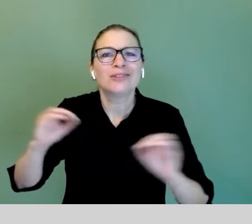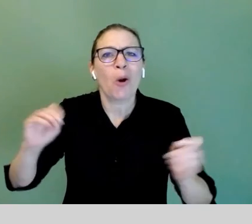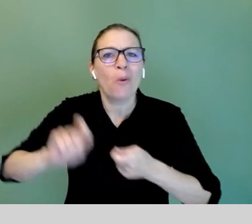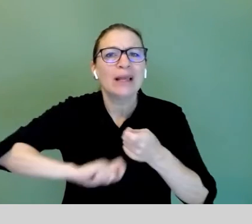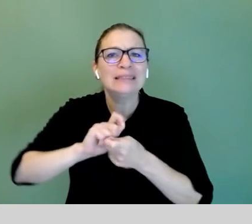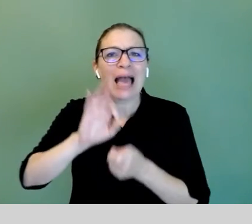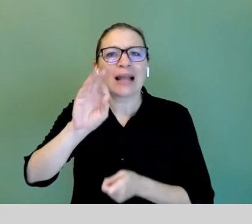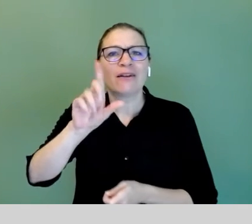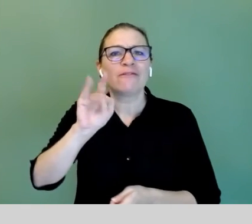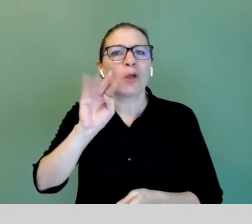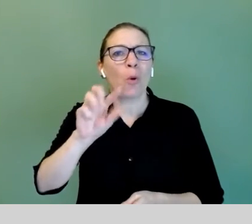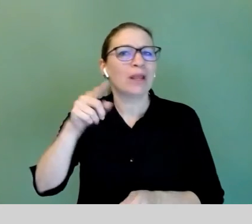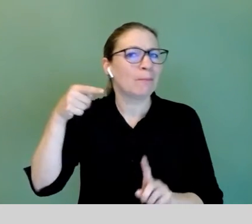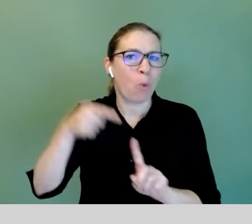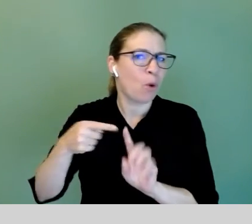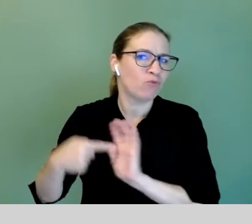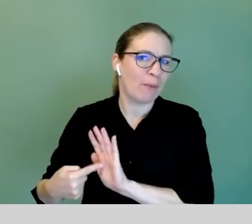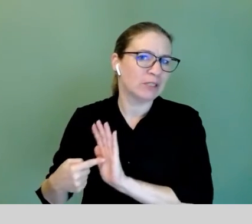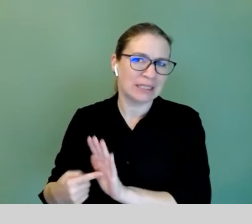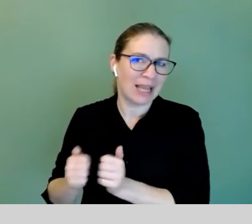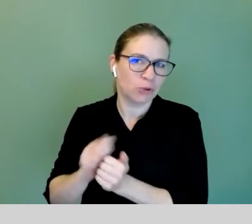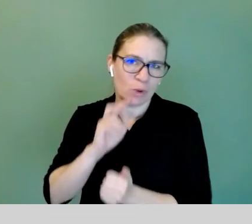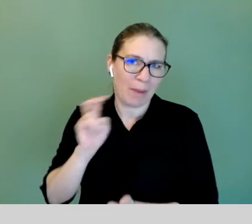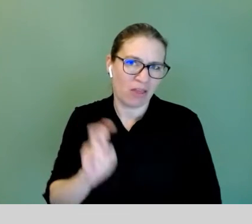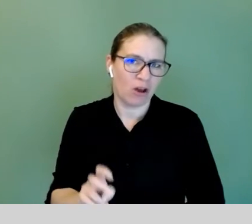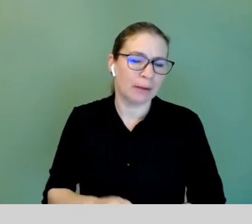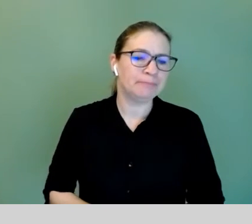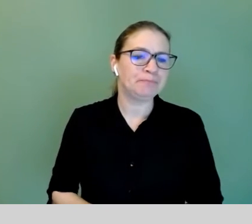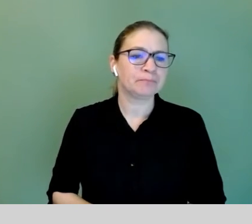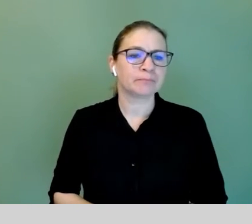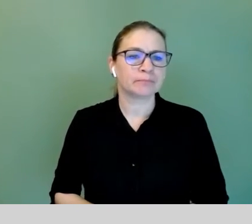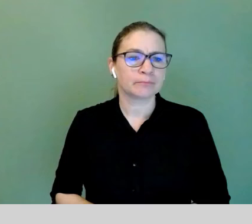there is no exact floating point representation in Python.